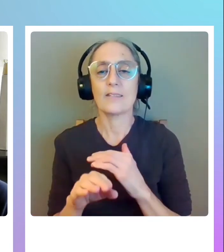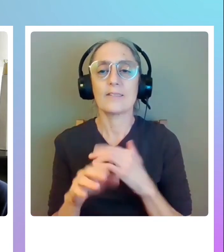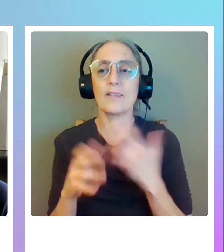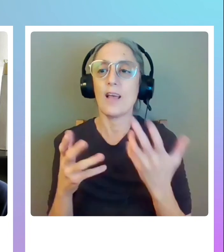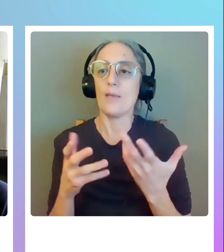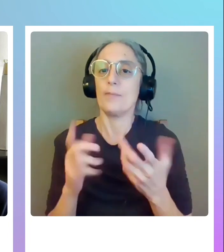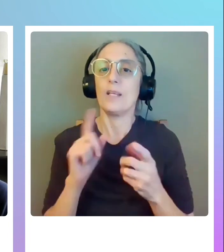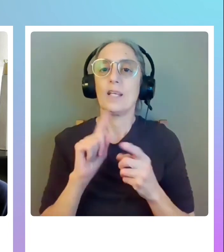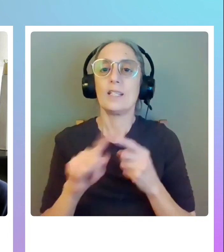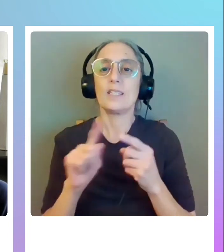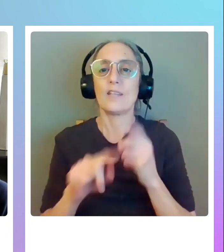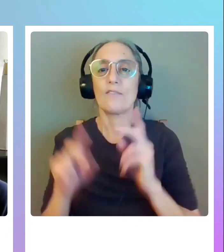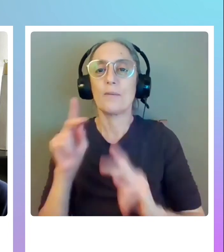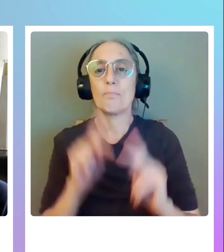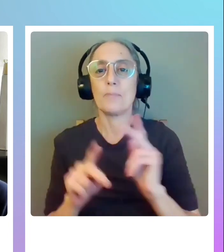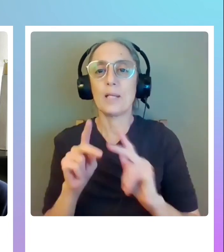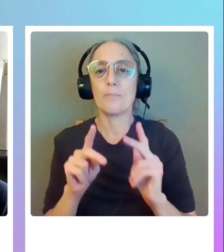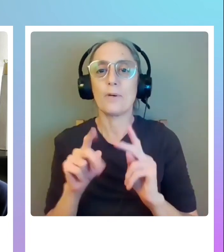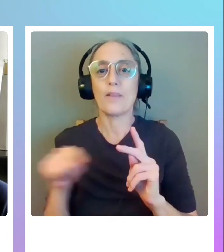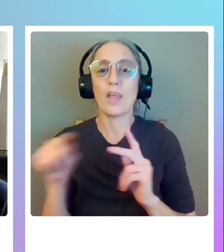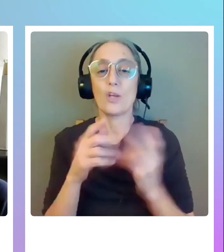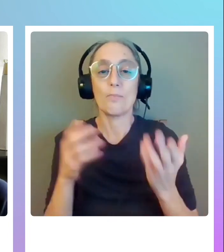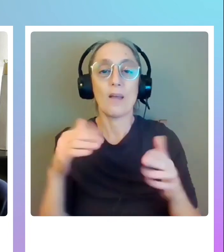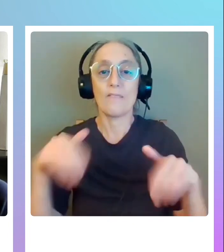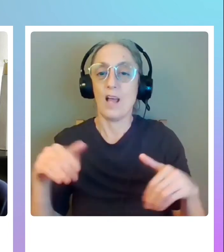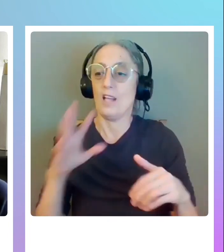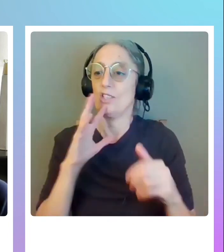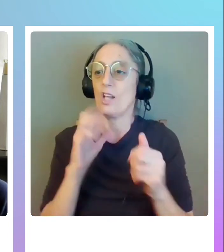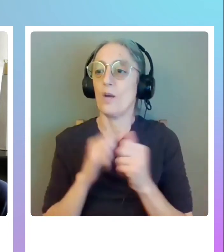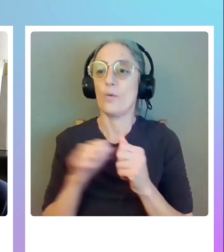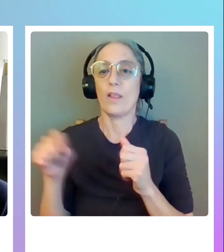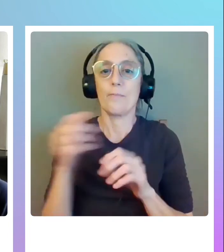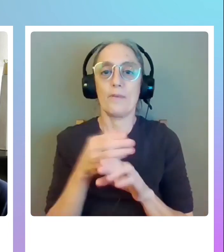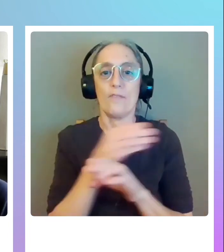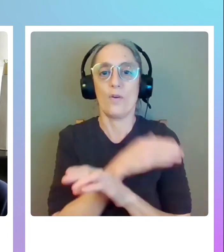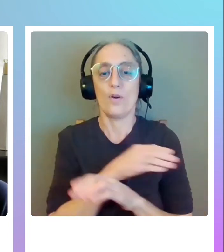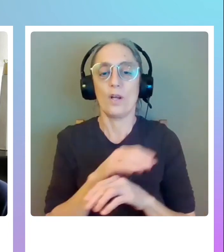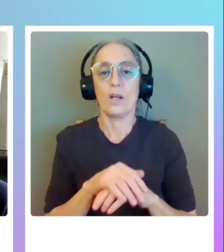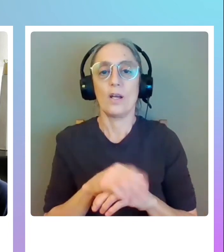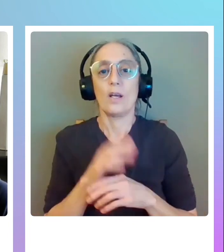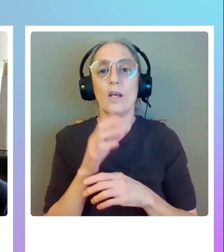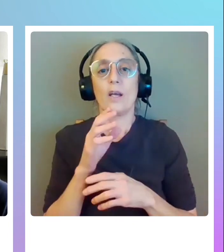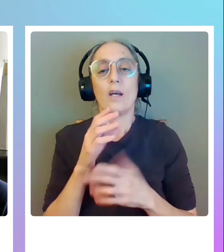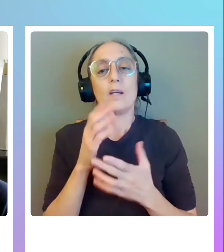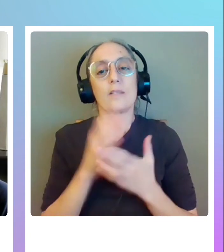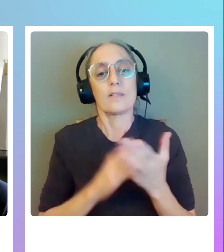that you might not have talked to before. There are certain services out there